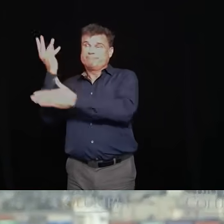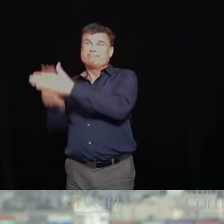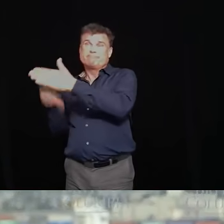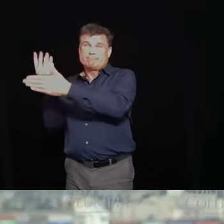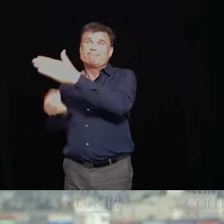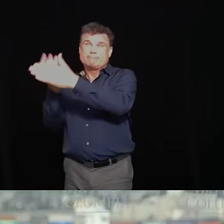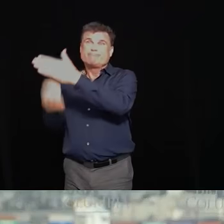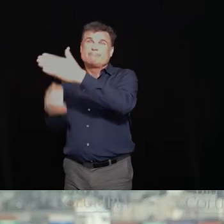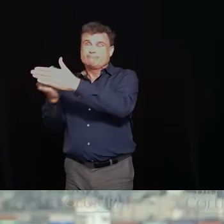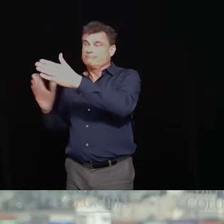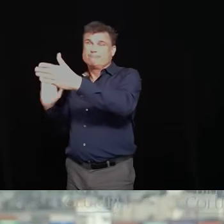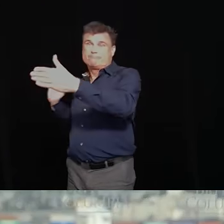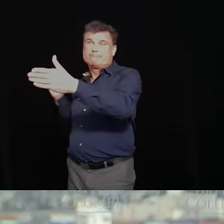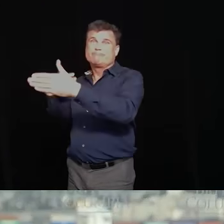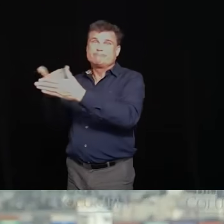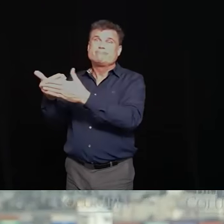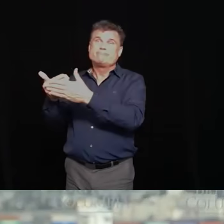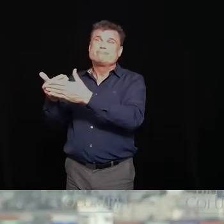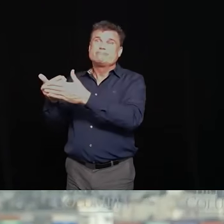. Once again just to name a few examples.